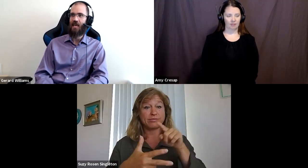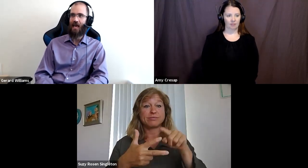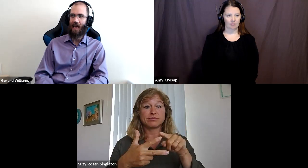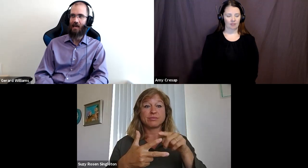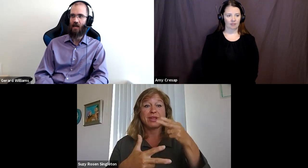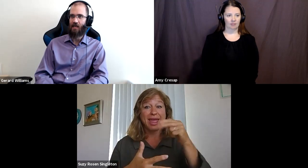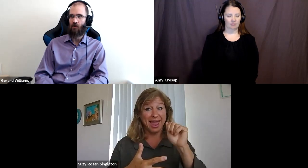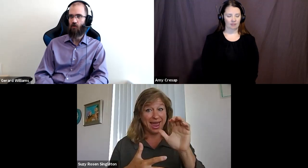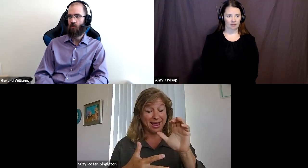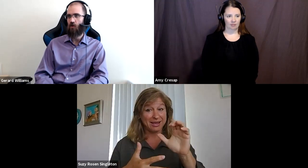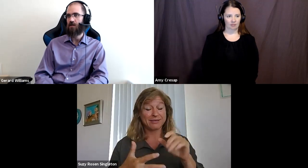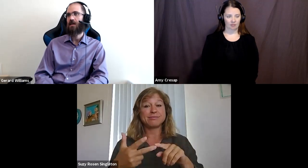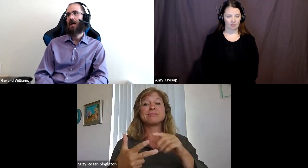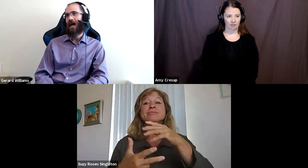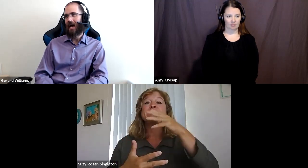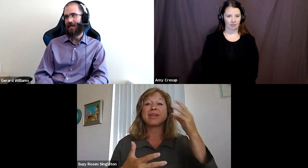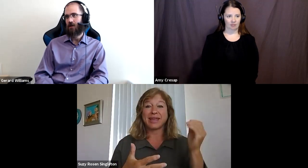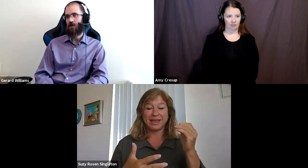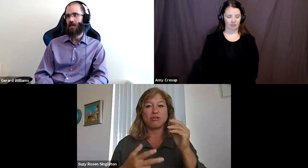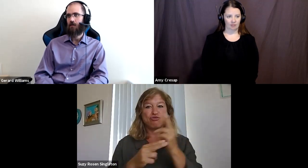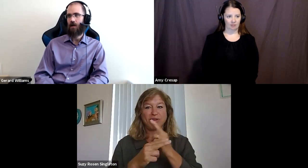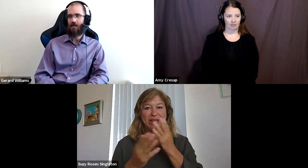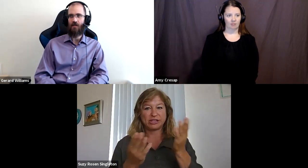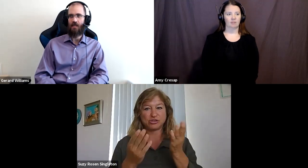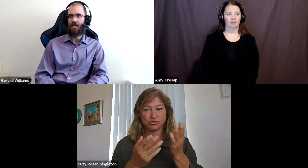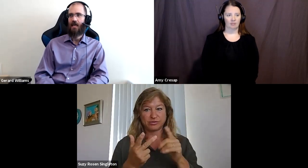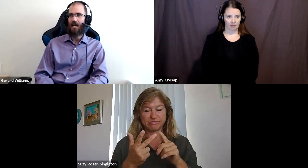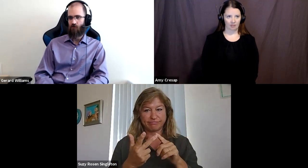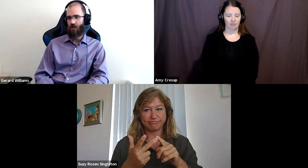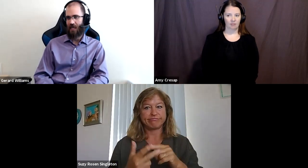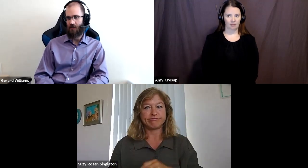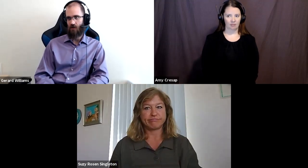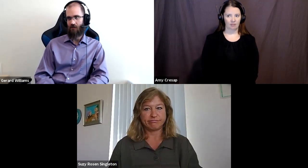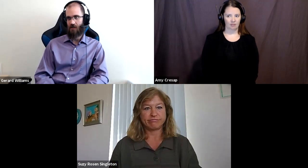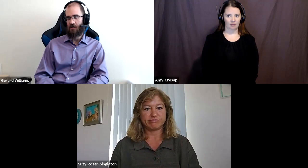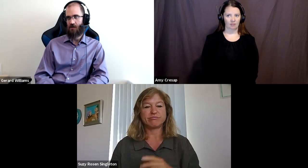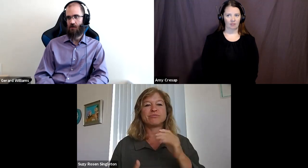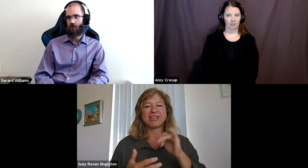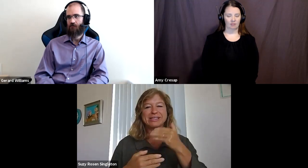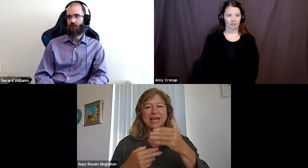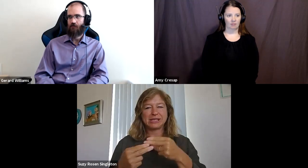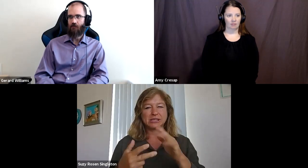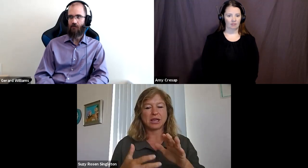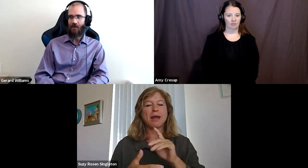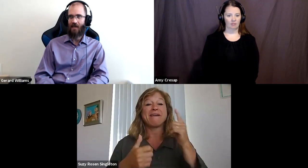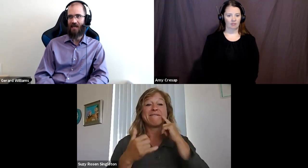CVAA bienwall report, HAC, hearing aid compatibility and relay services.